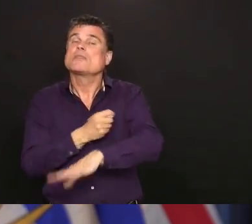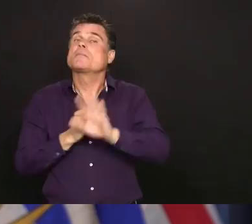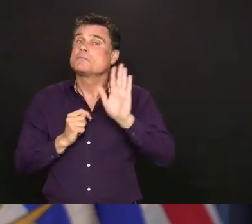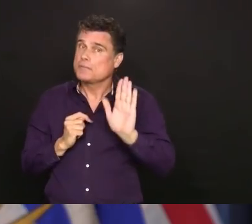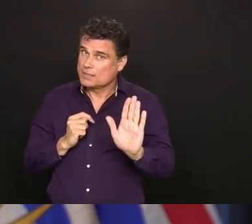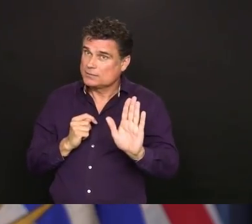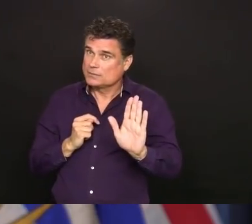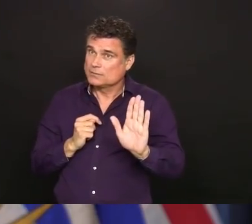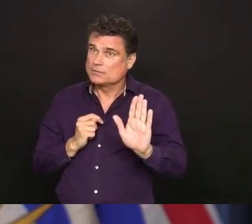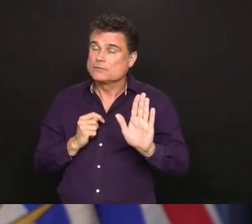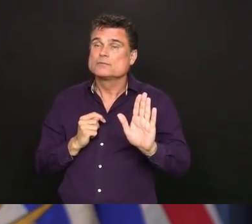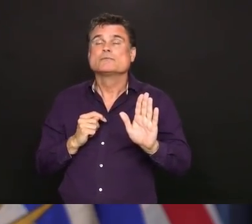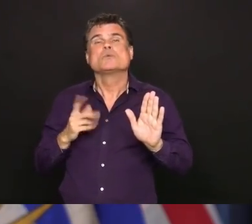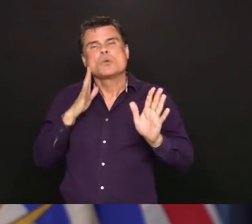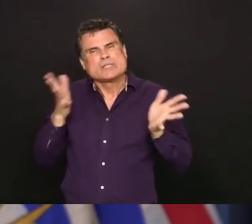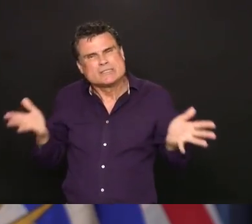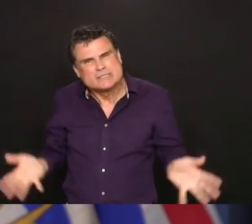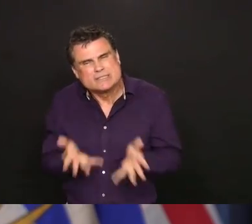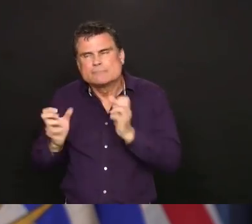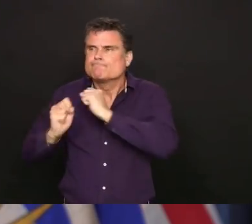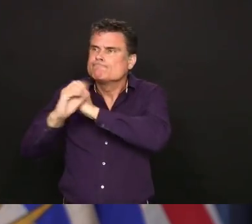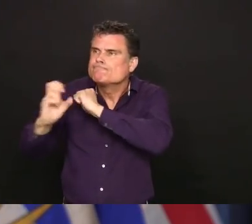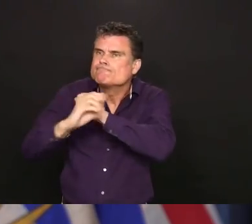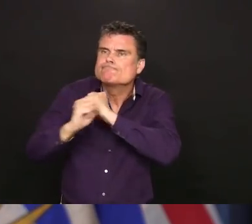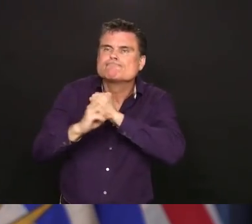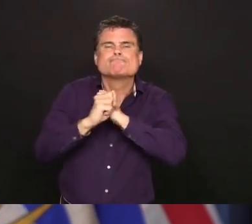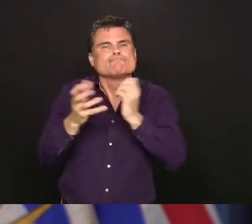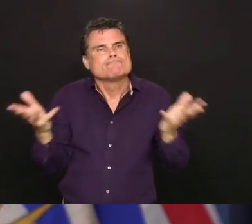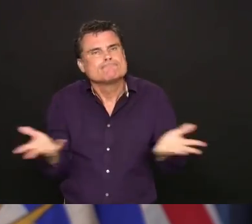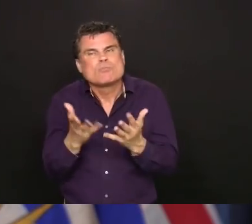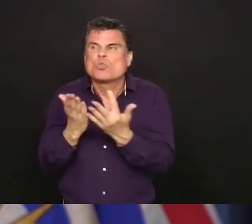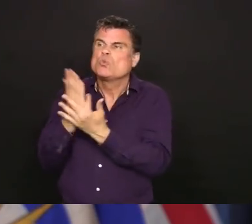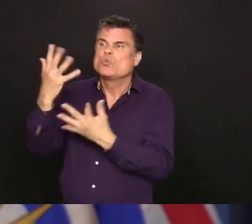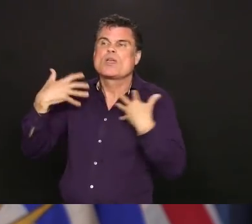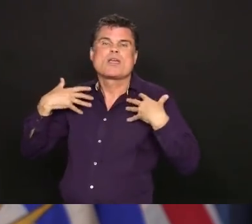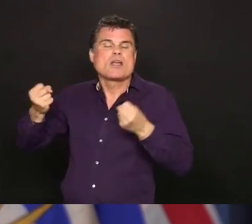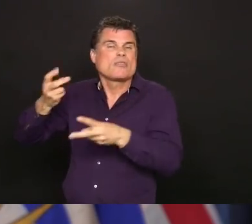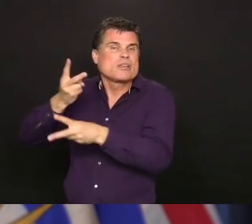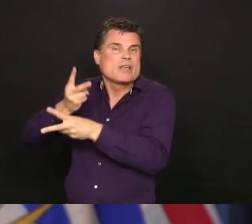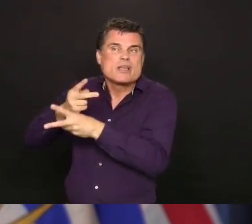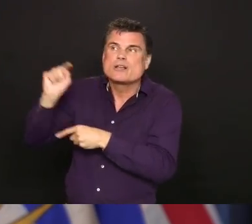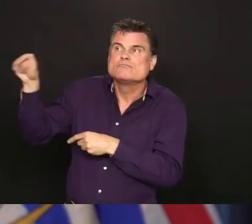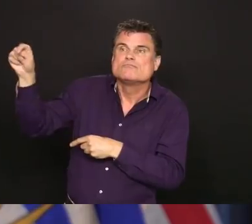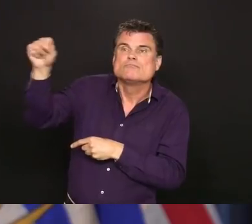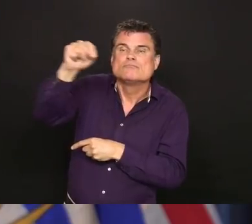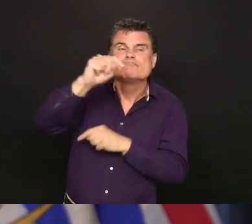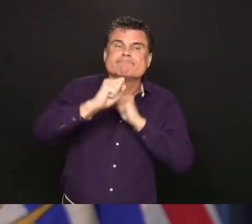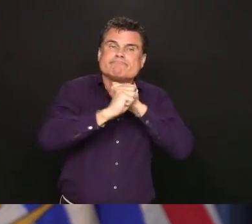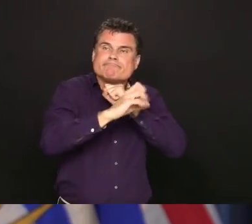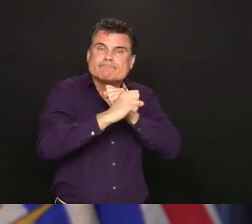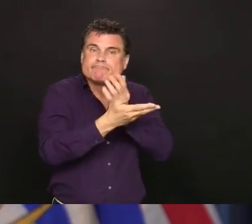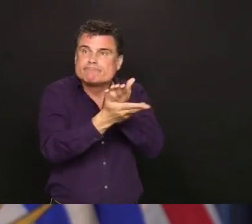line for the vaccine, as well as our seniors and elders, as well as people who have immune compromised